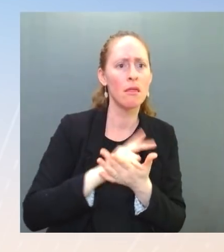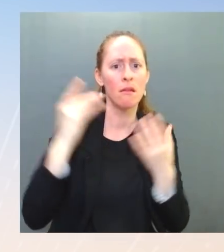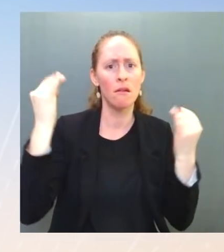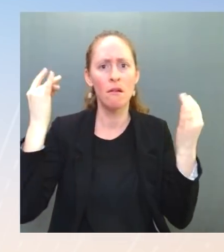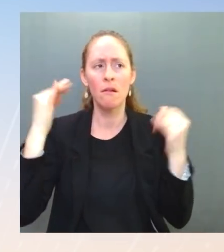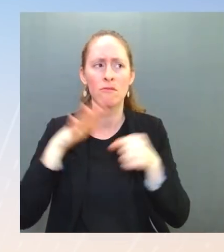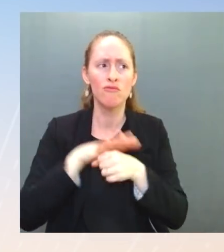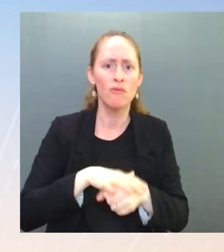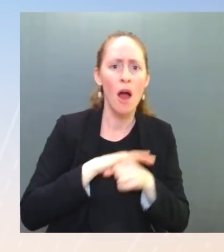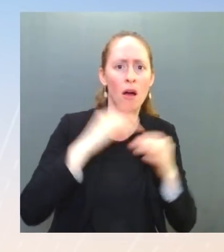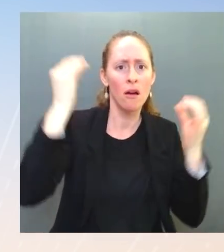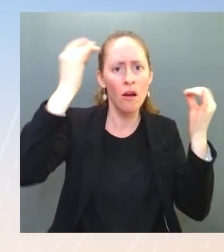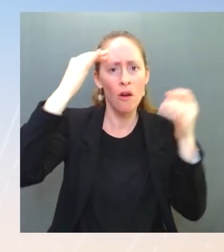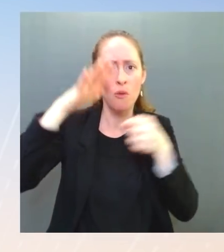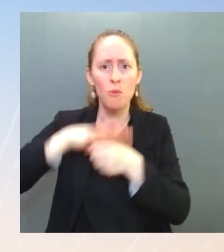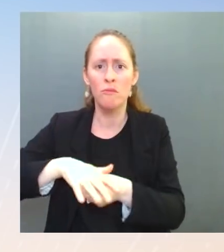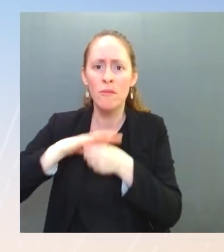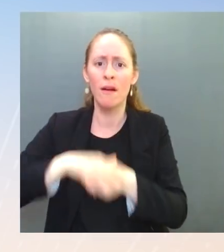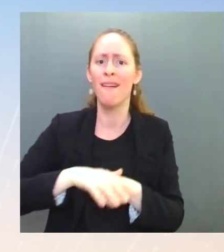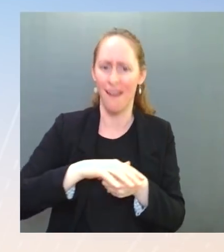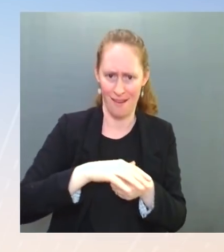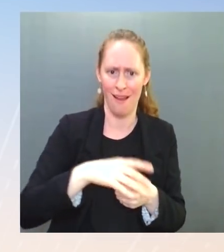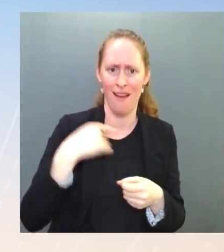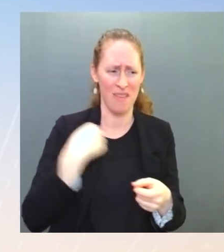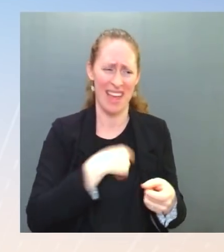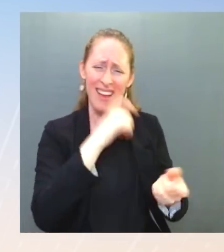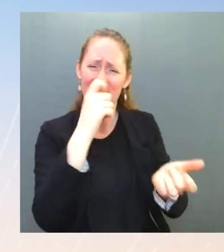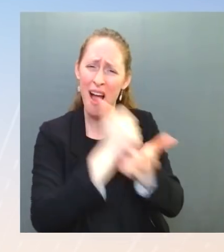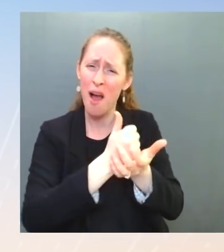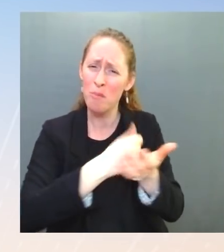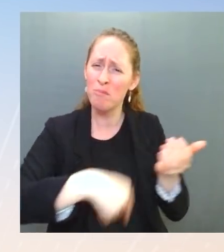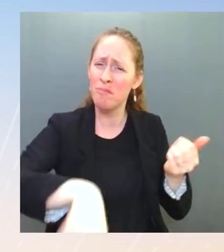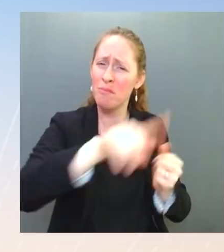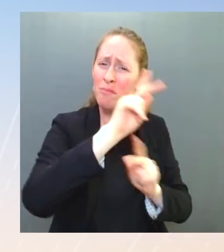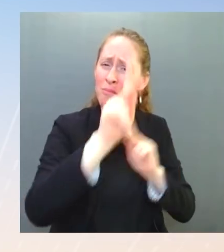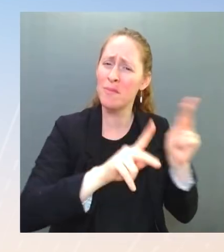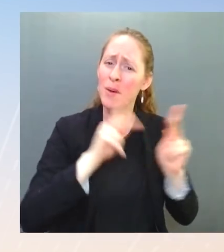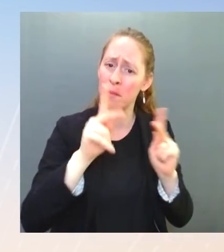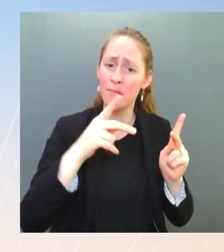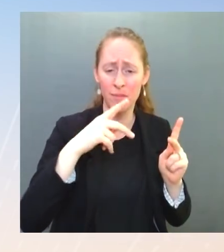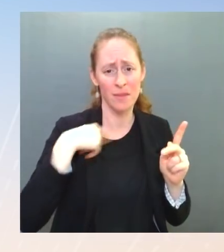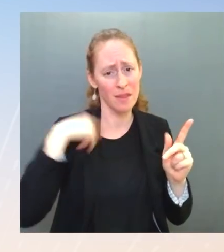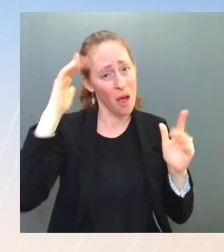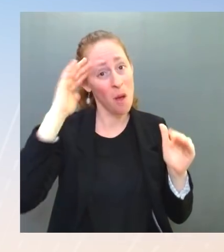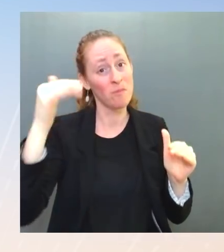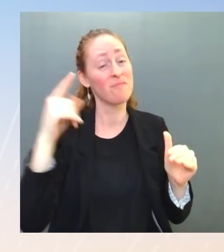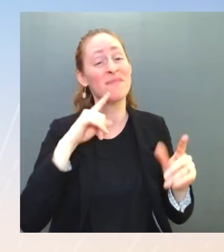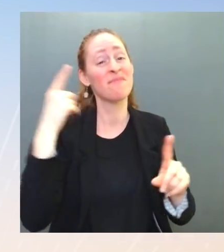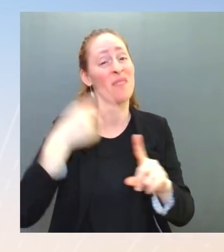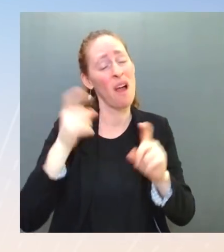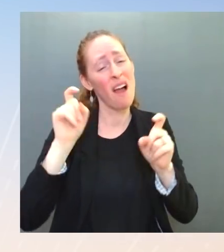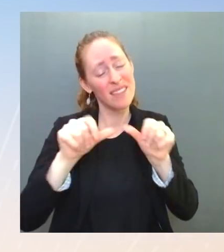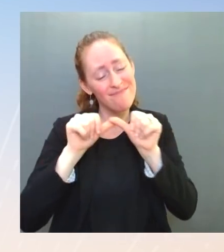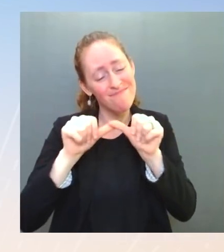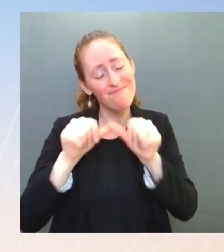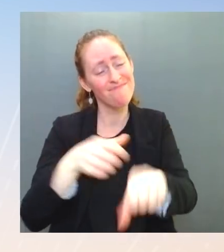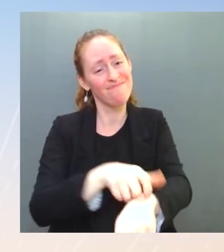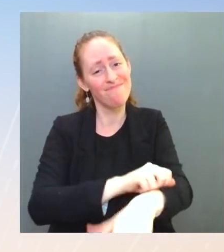to do something and take additional steps. Yeah? The Press: The President signed the PNTR Bill on Friday. Do you have anything to share on next steps for that?